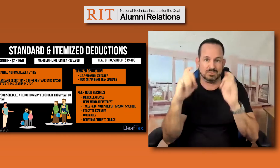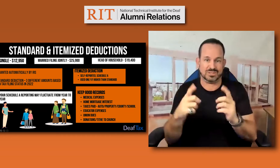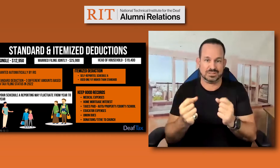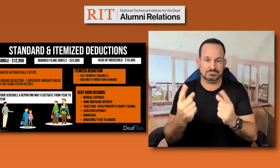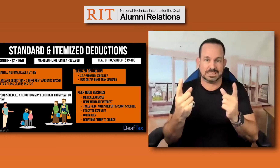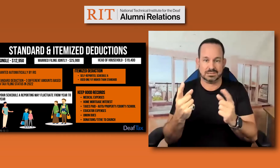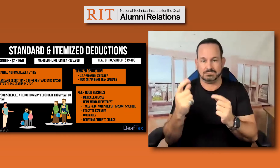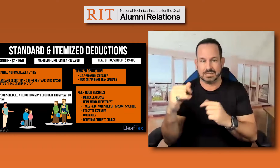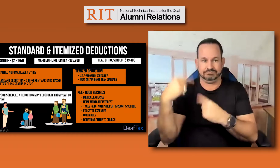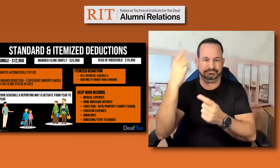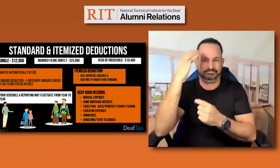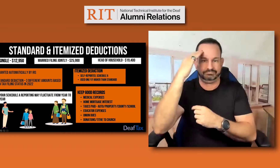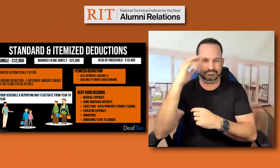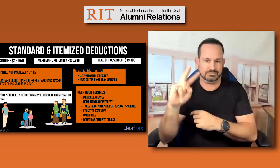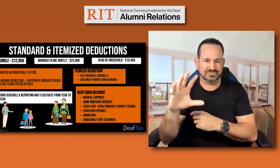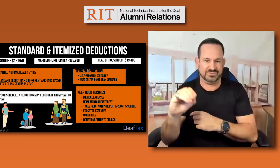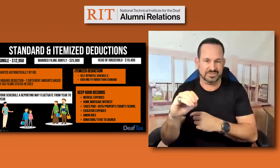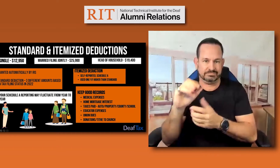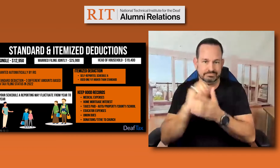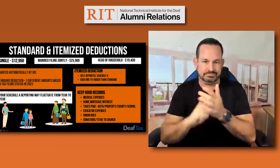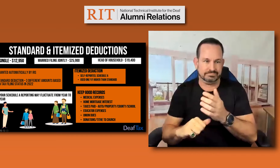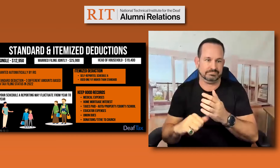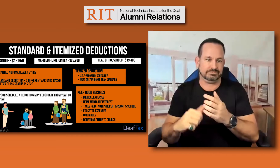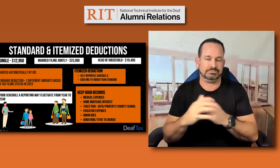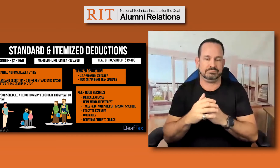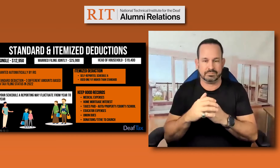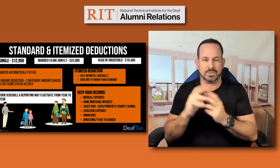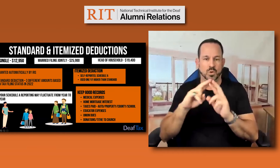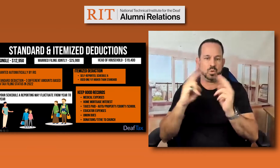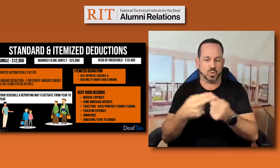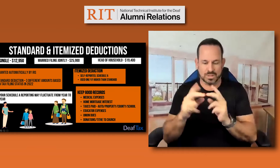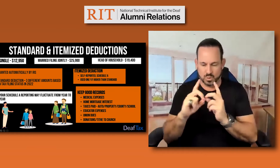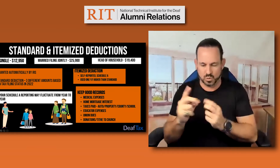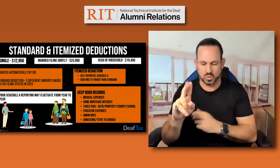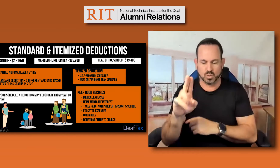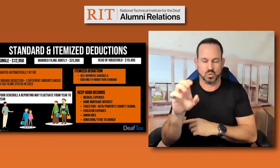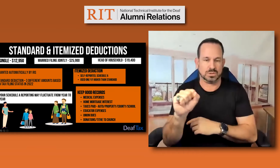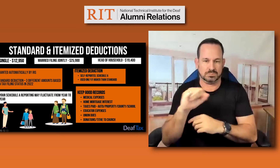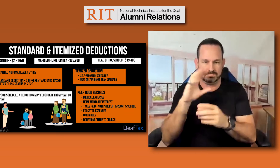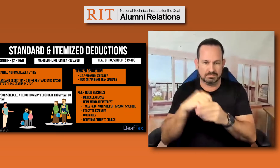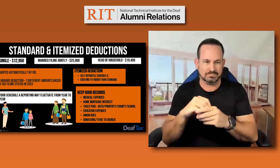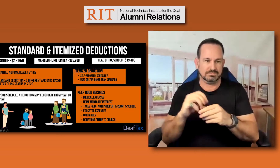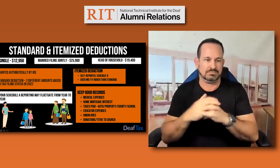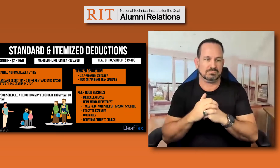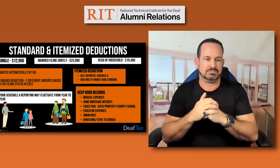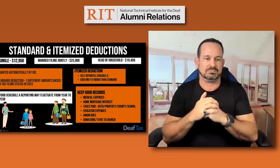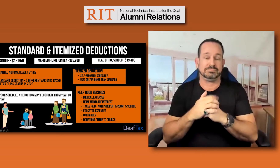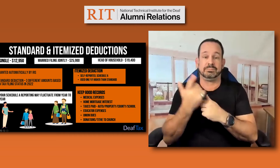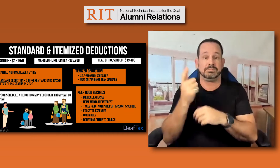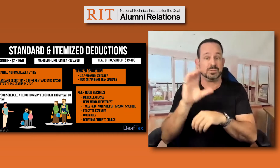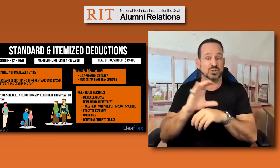I have myself the education expenses that I can deduct.